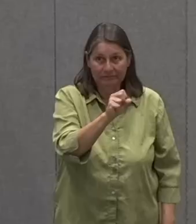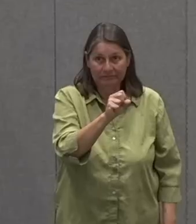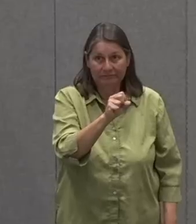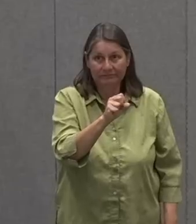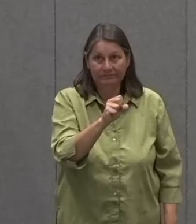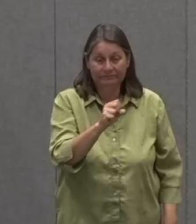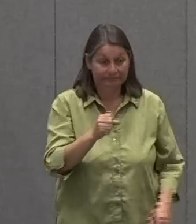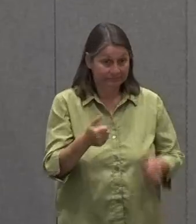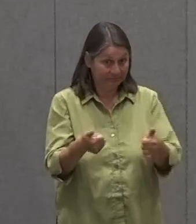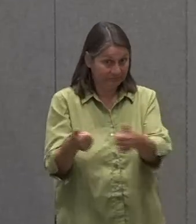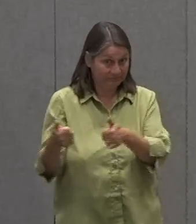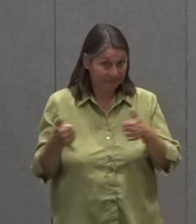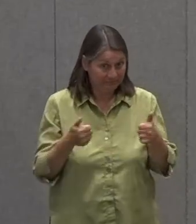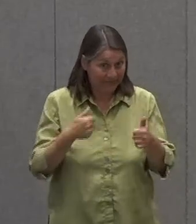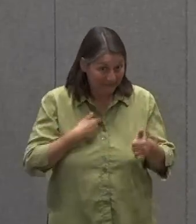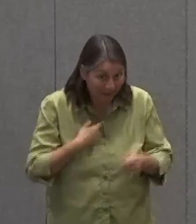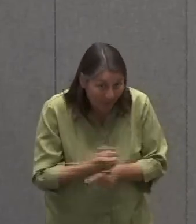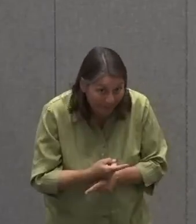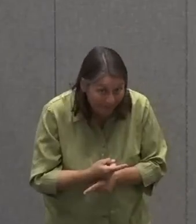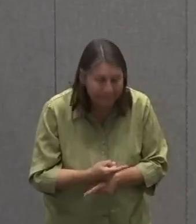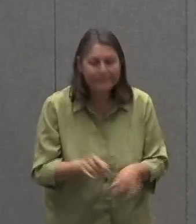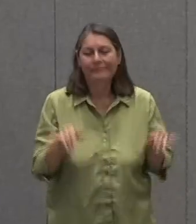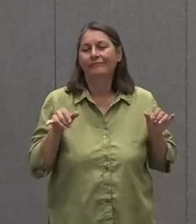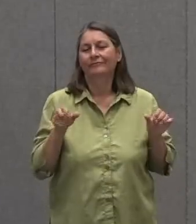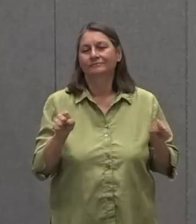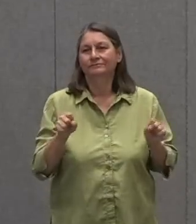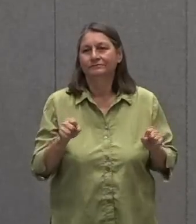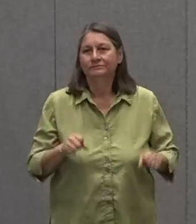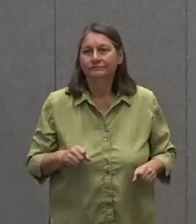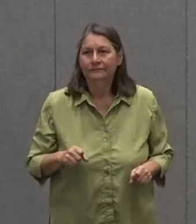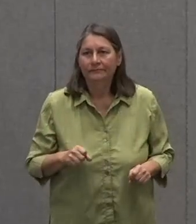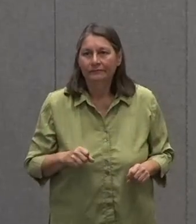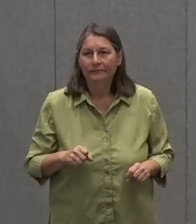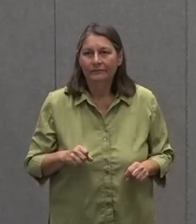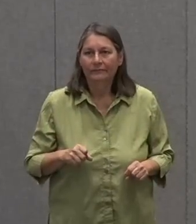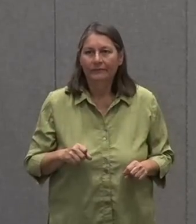Did I do it right? Yeah. What about one tenth less?